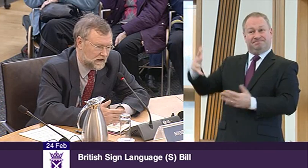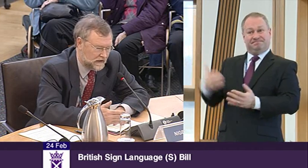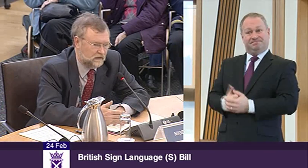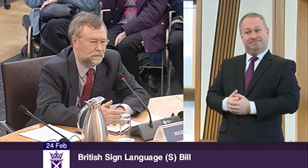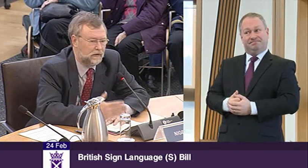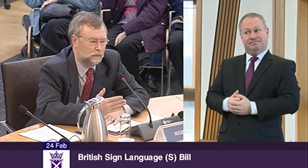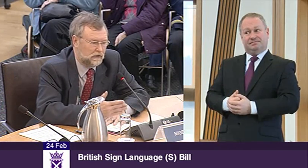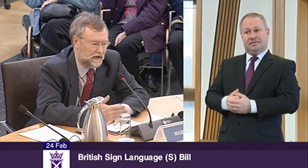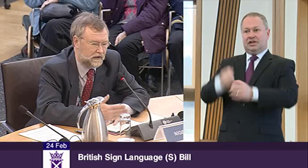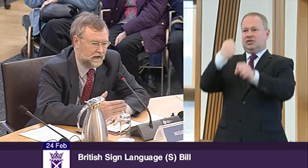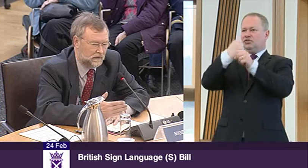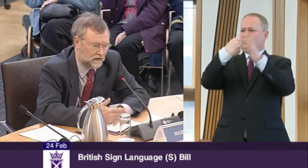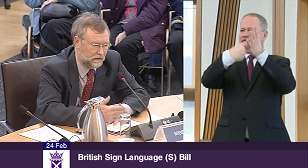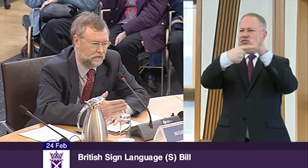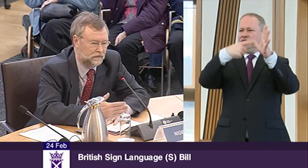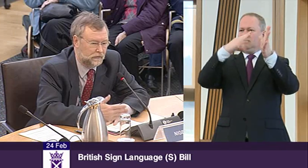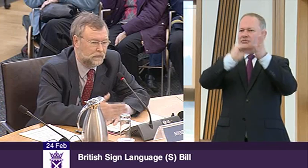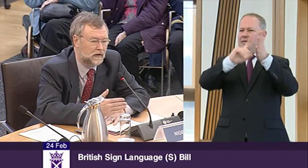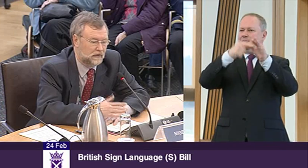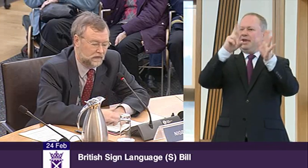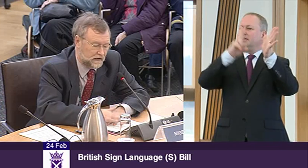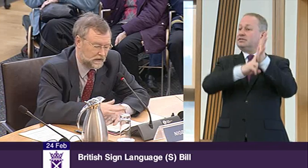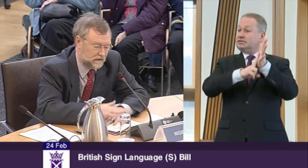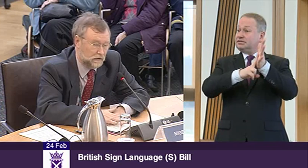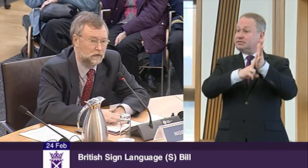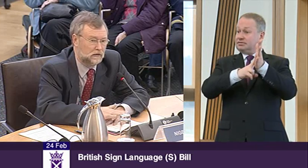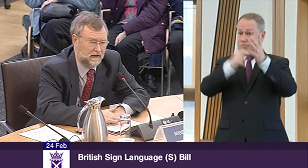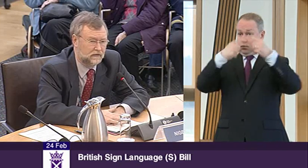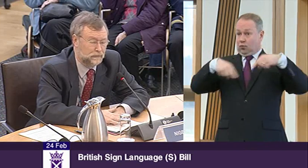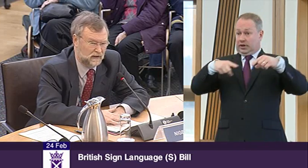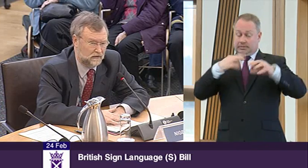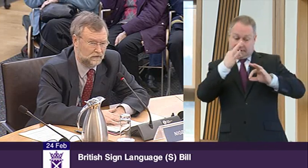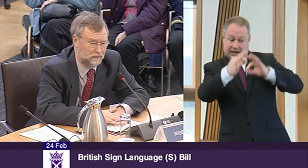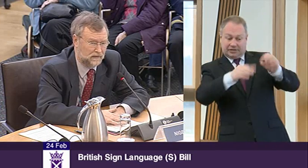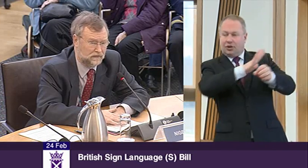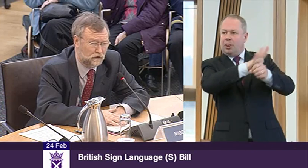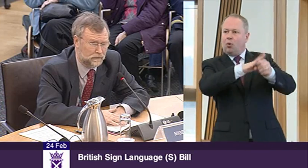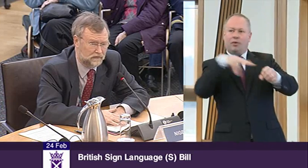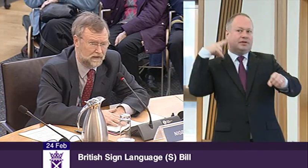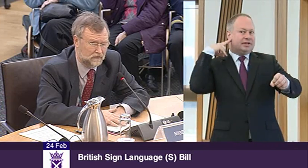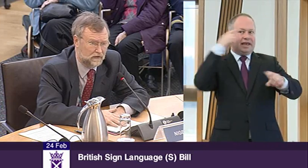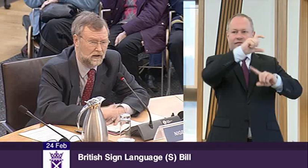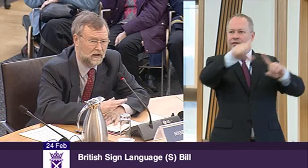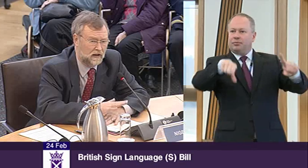less so. In Grampian, we take advice from the local deaf communities. We have involvement